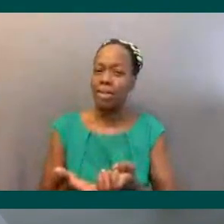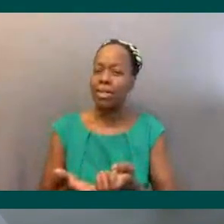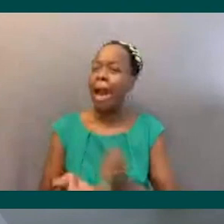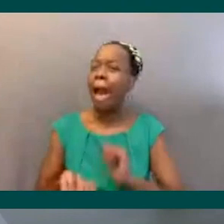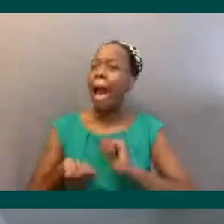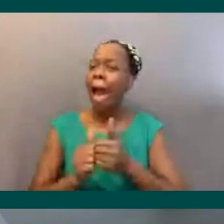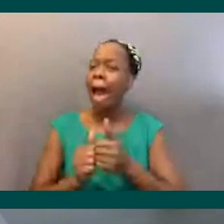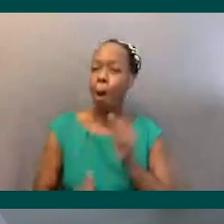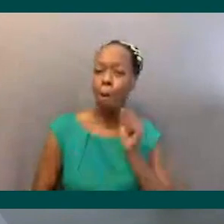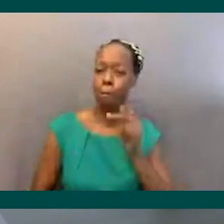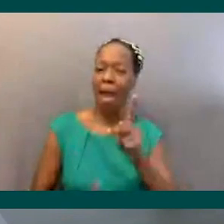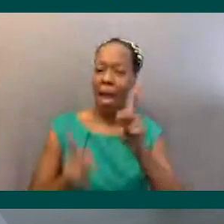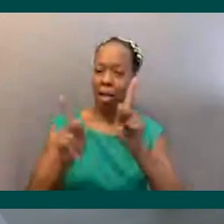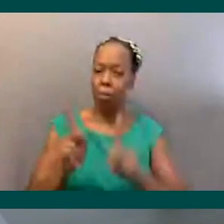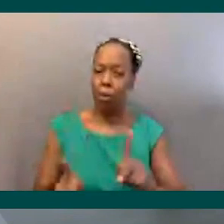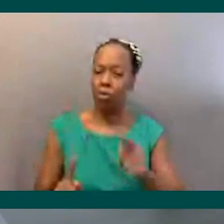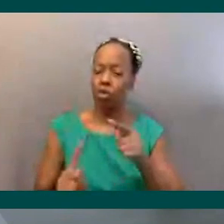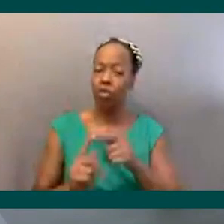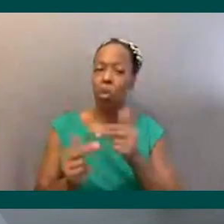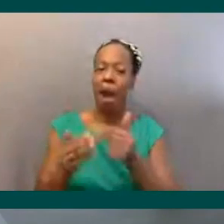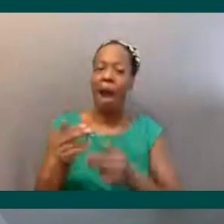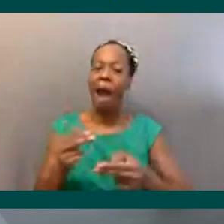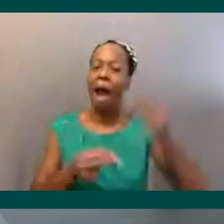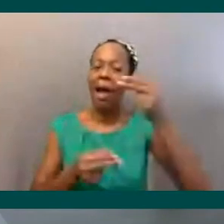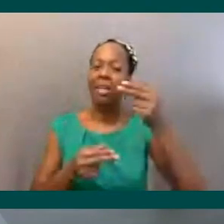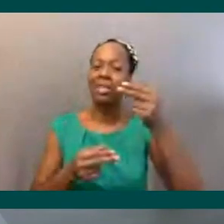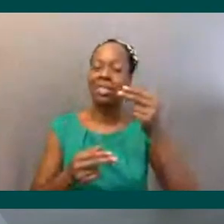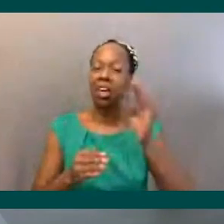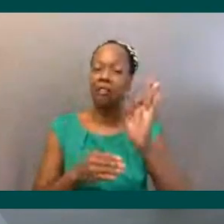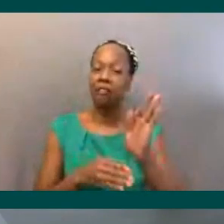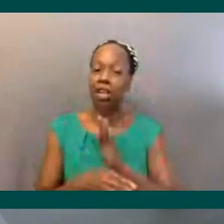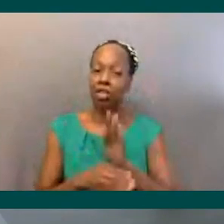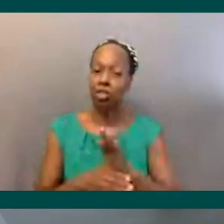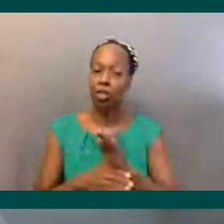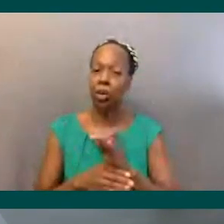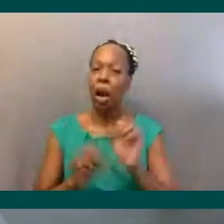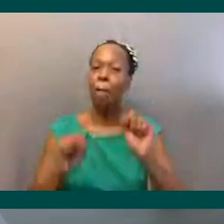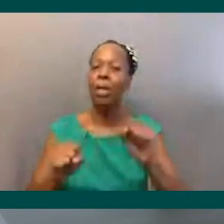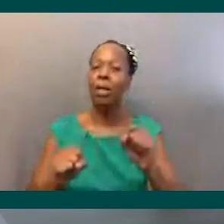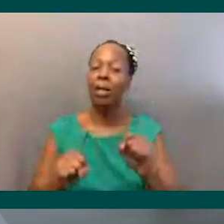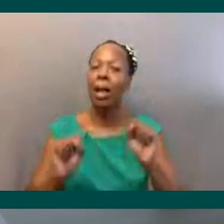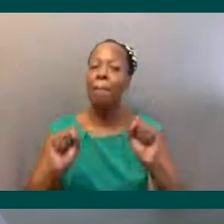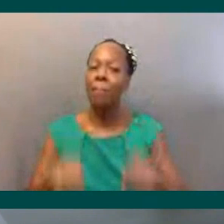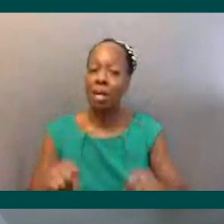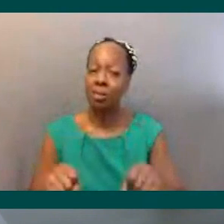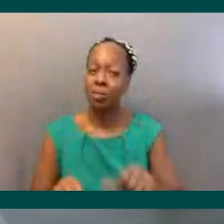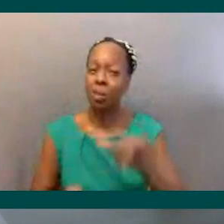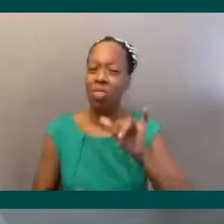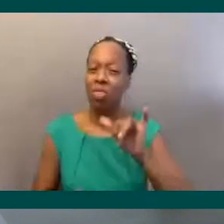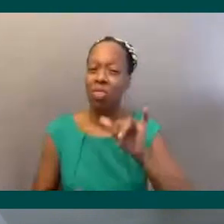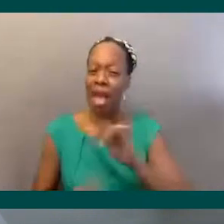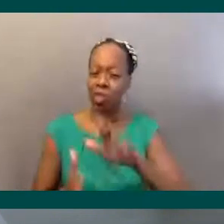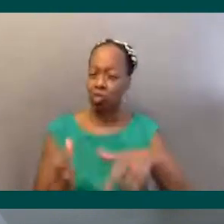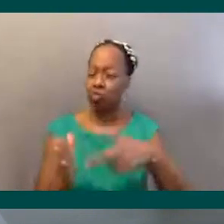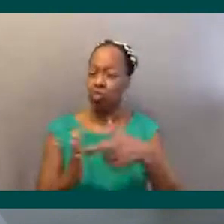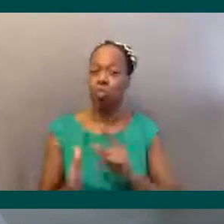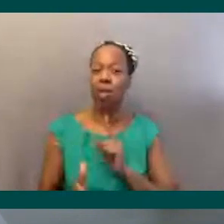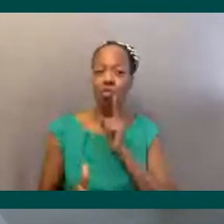to their highest functional level possible. And so it's a discipline that really arose out of disability